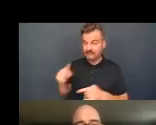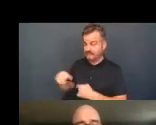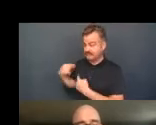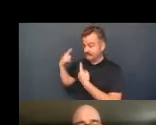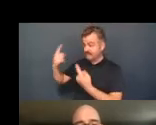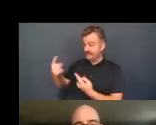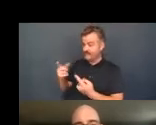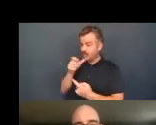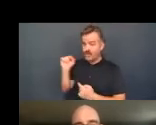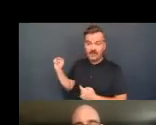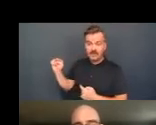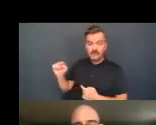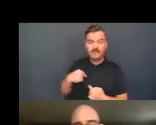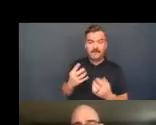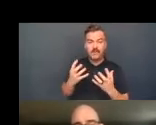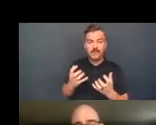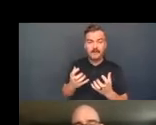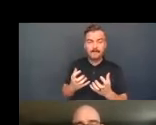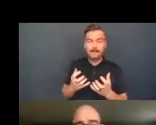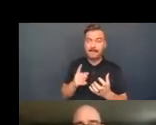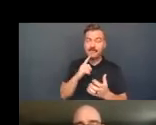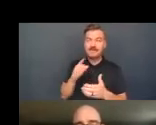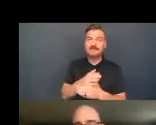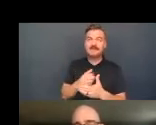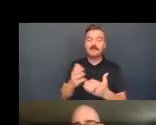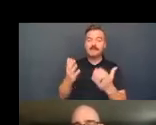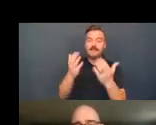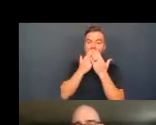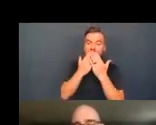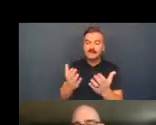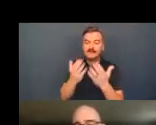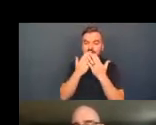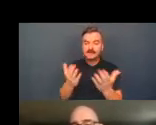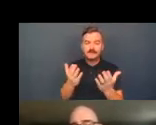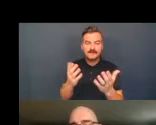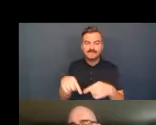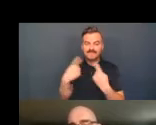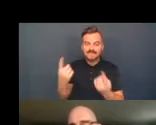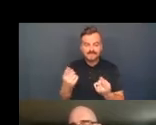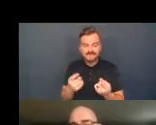participating, I want to share the gratitude has already been expressed to Joel for putting